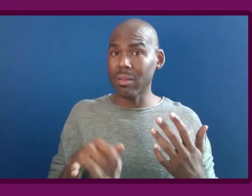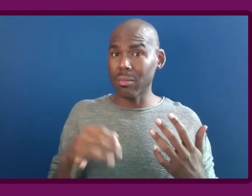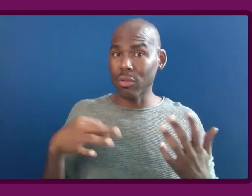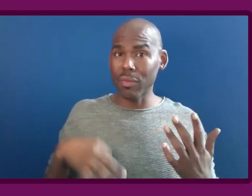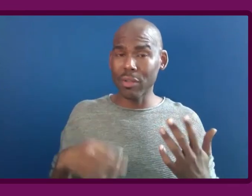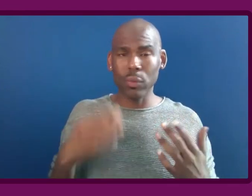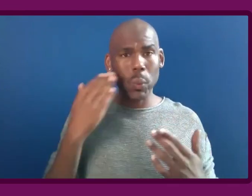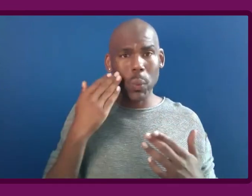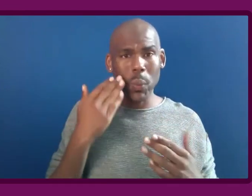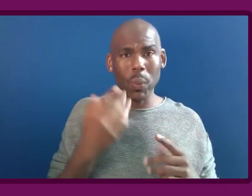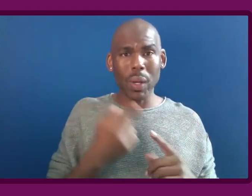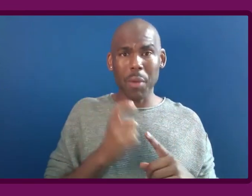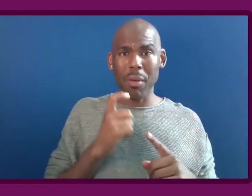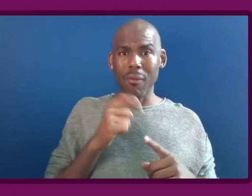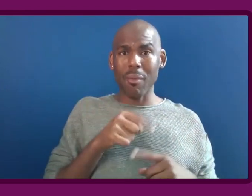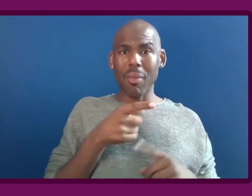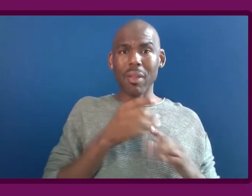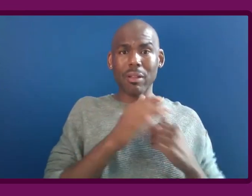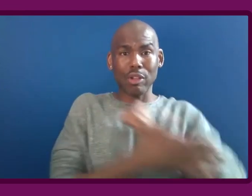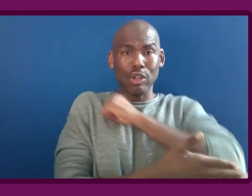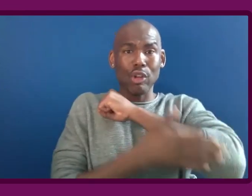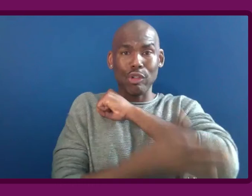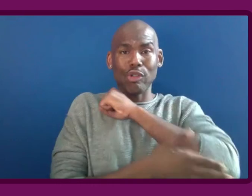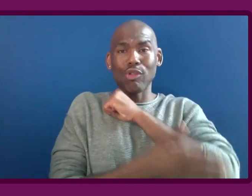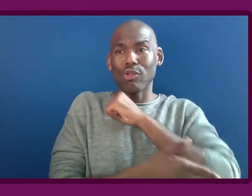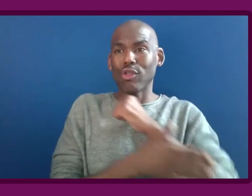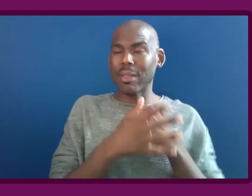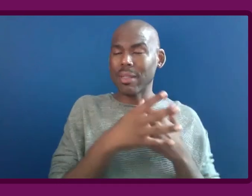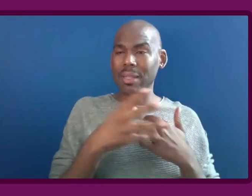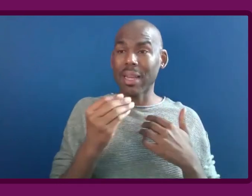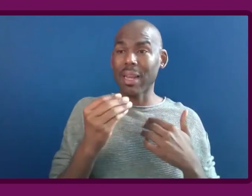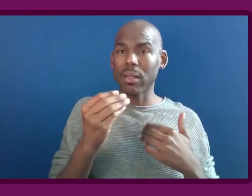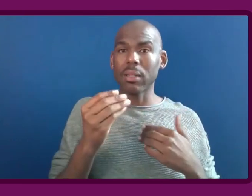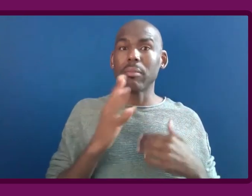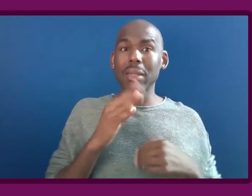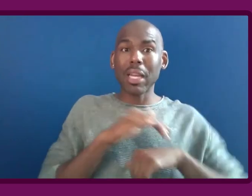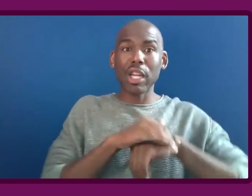talking about. Violence. If we want to talk about menstrual health, we want to talk about sex."